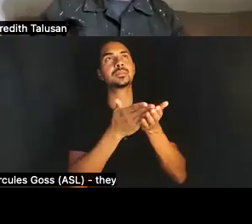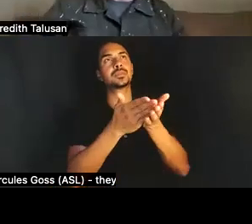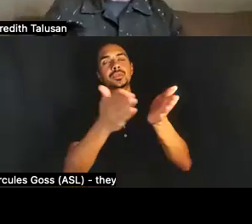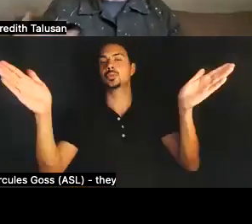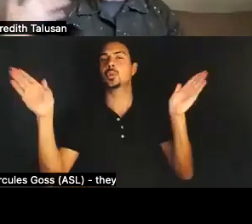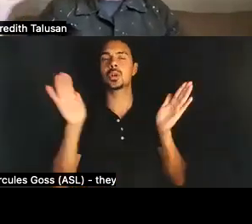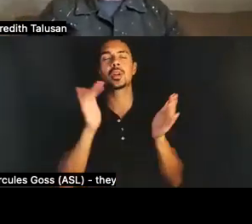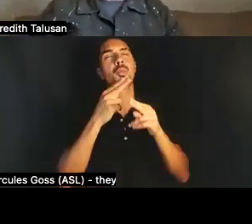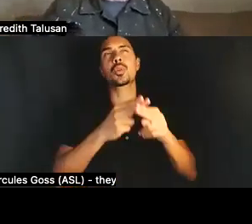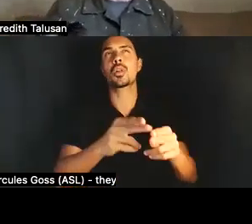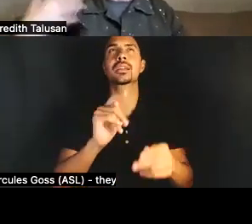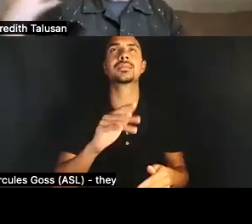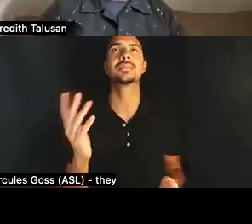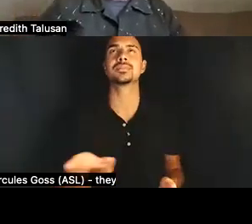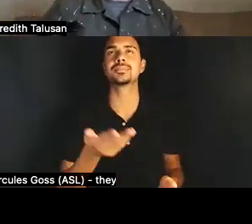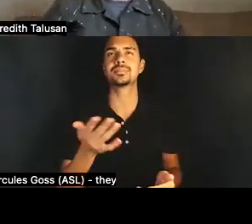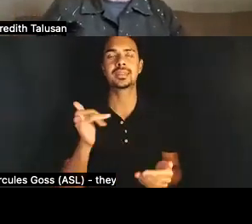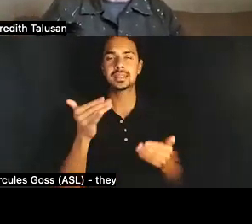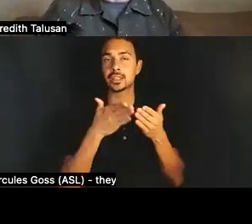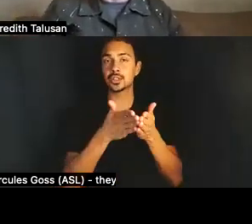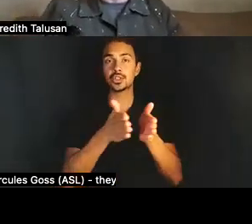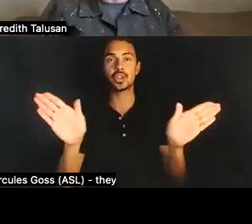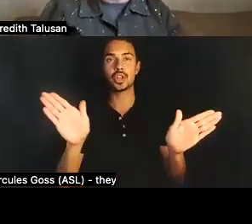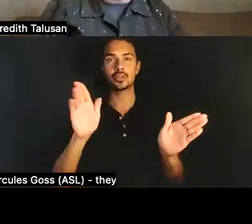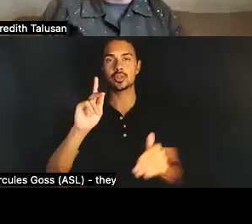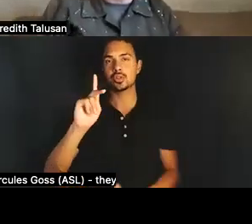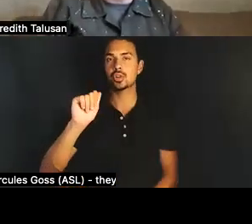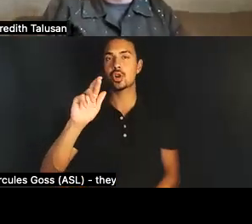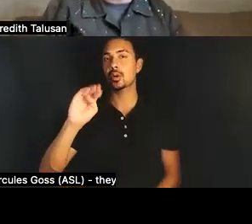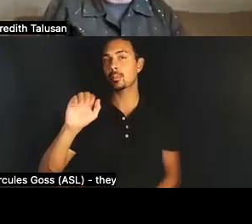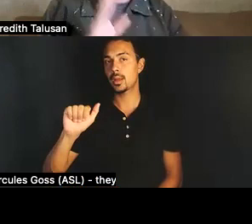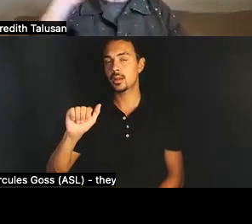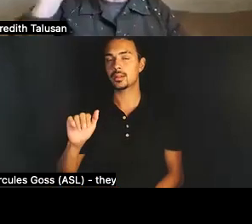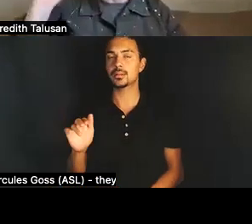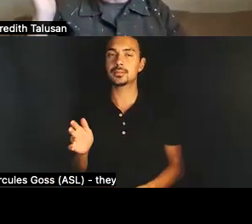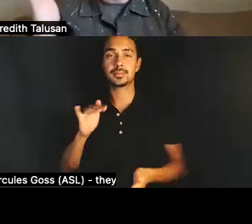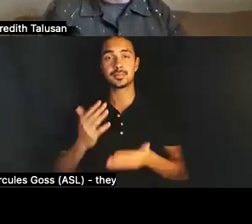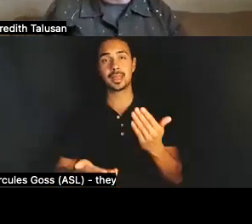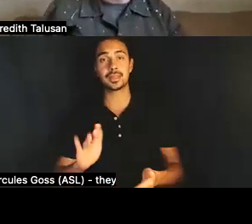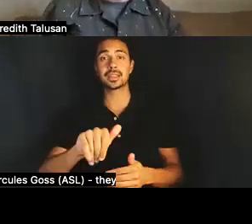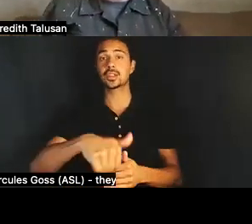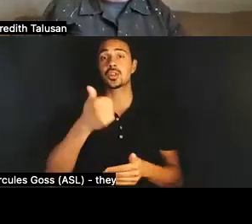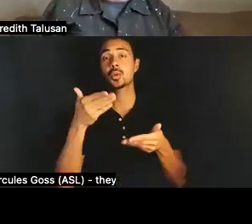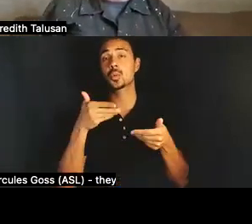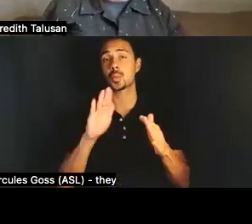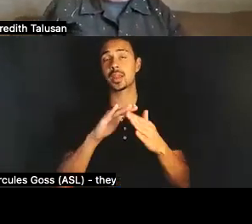It is this sort of like, general, if you want to call it general notion of karma